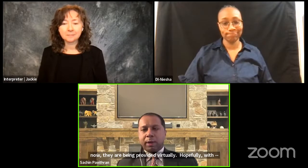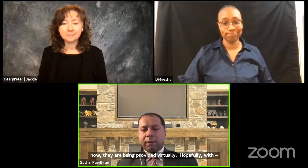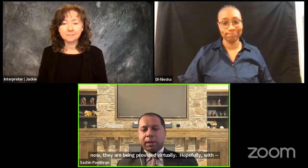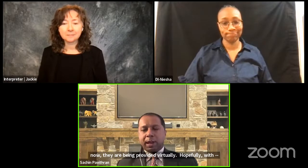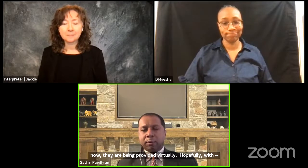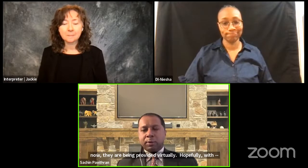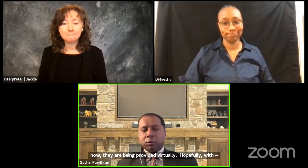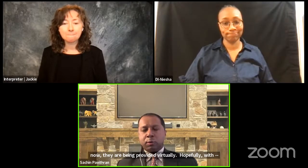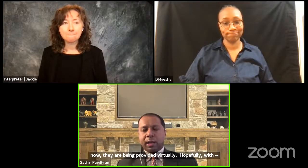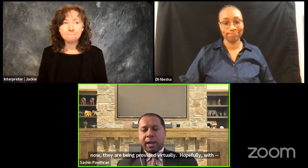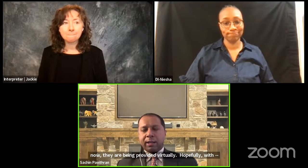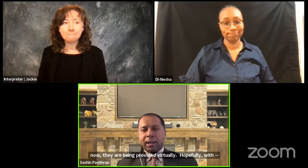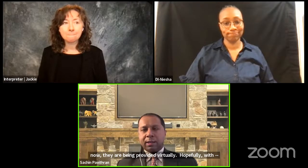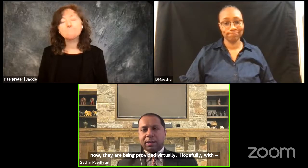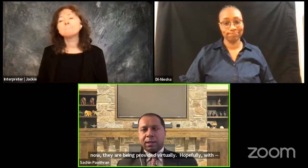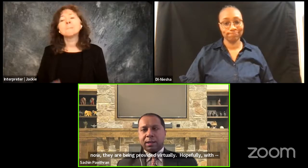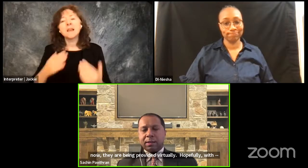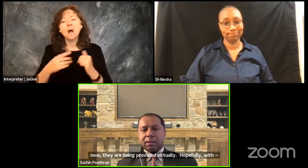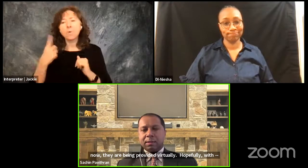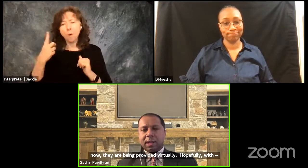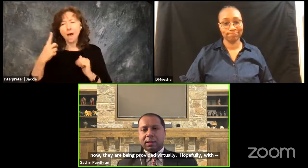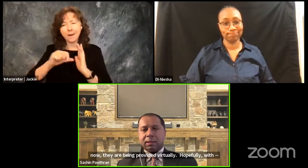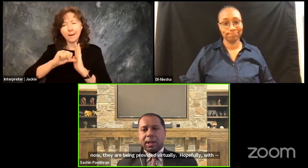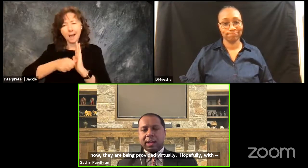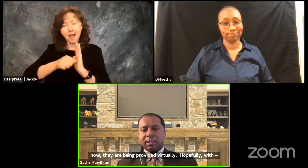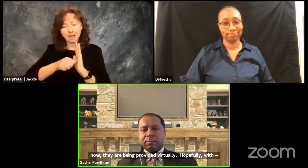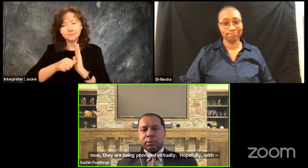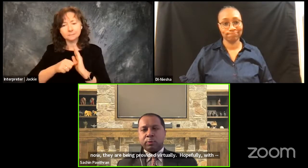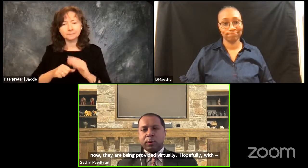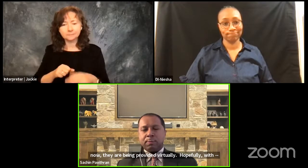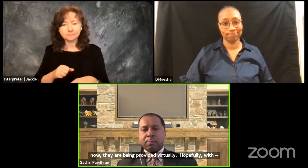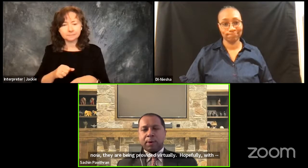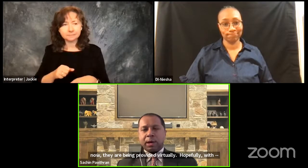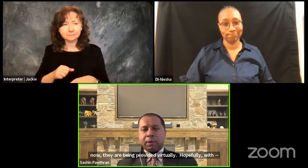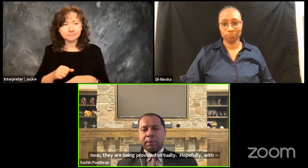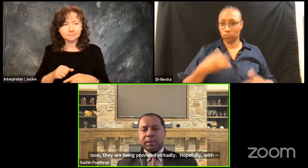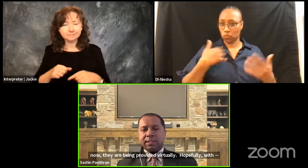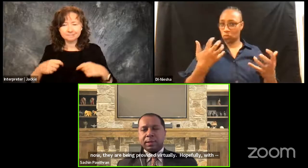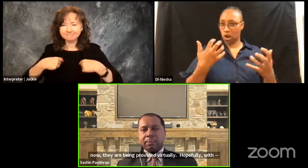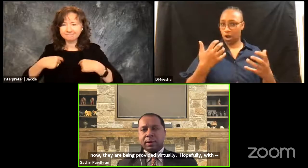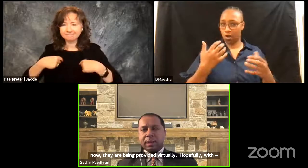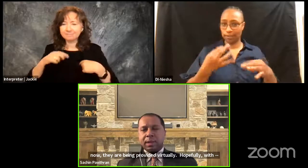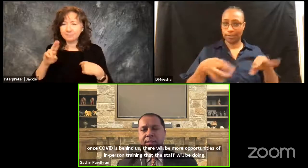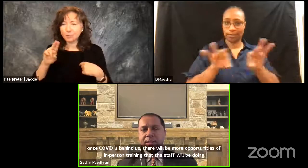One event I do want to highlight that the Access Board was a part of in December is